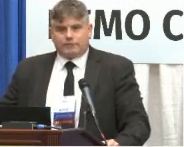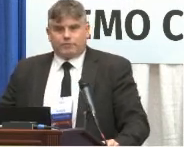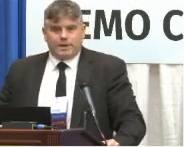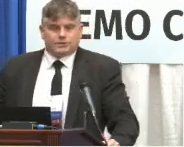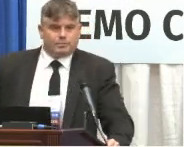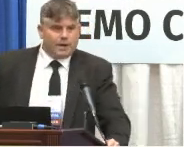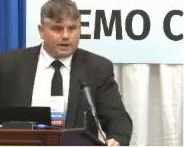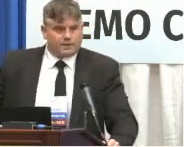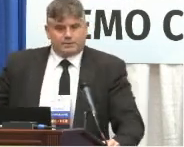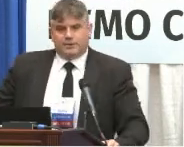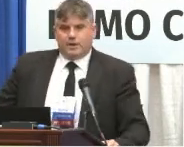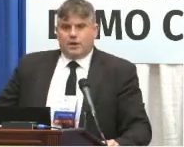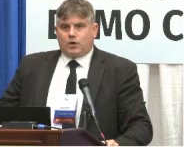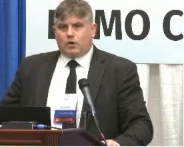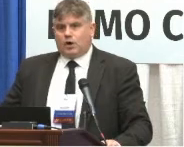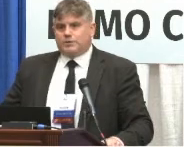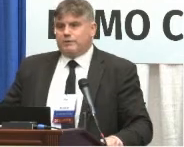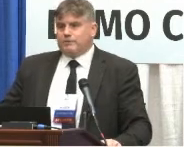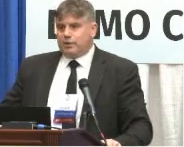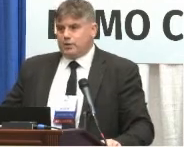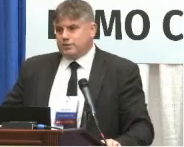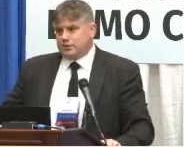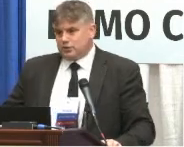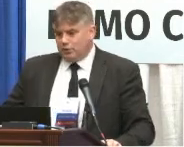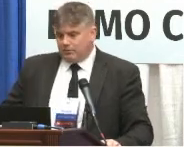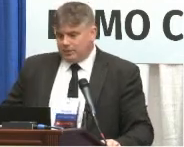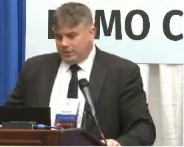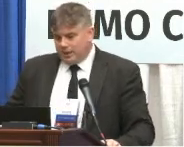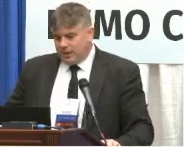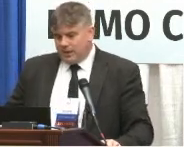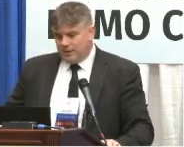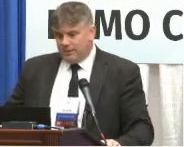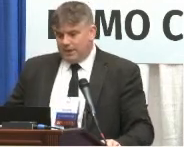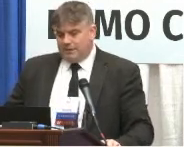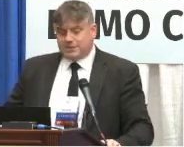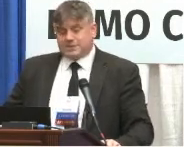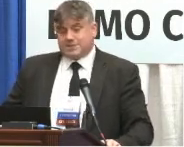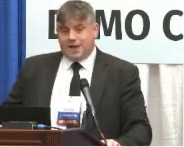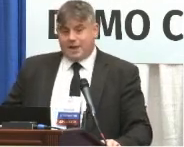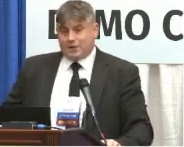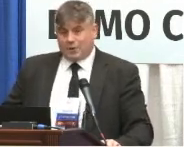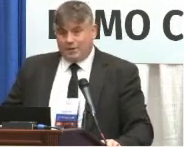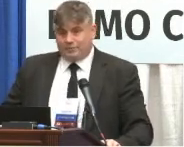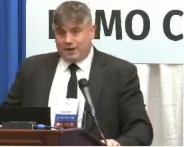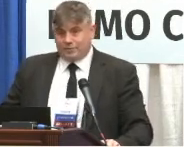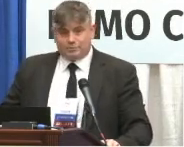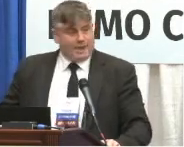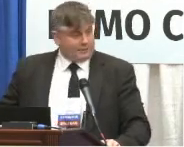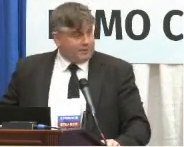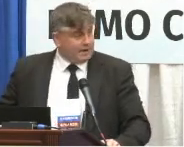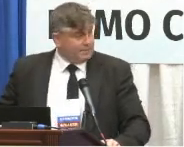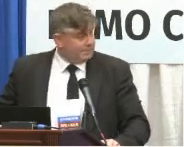from Eschenbach called the Vario Digital and this is not your grandfather's magnifier.